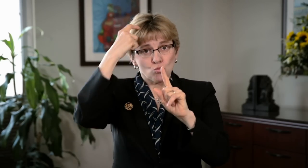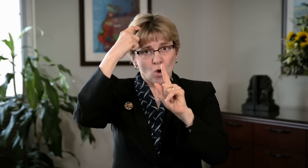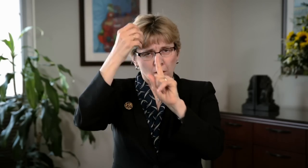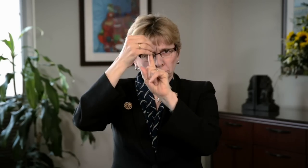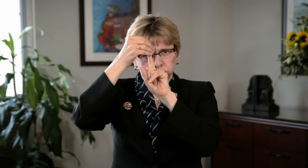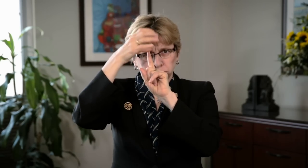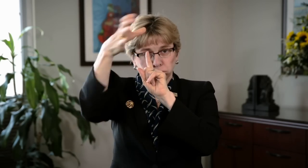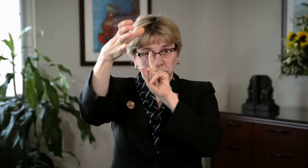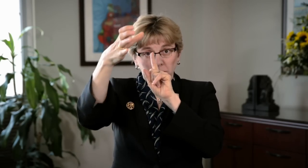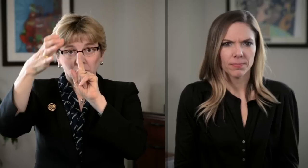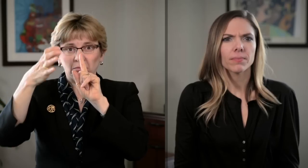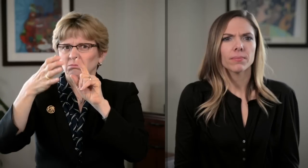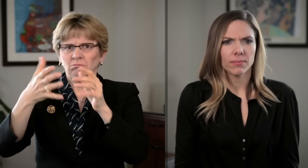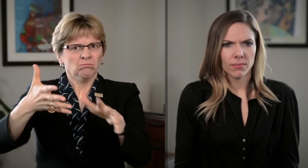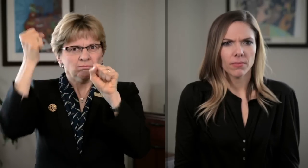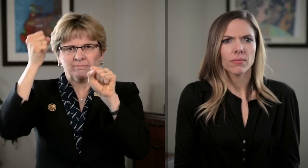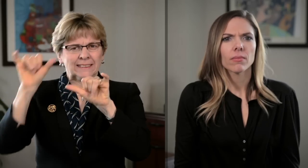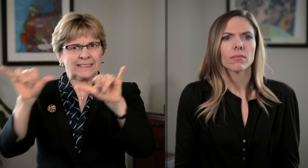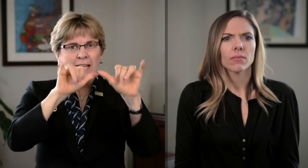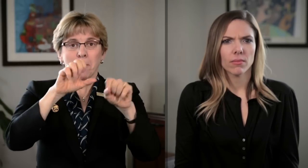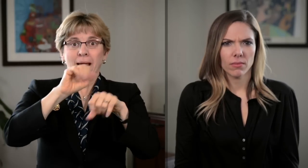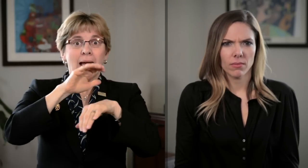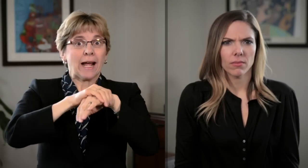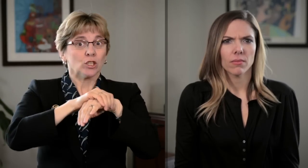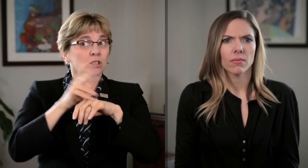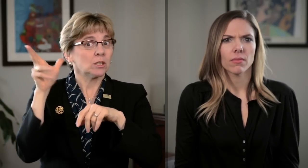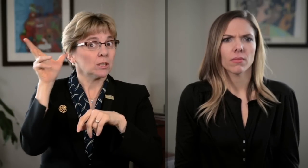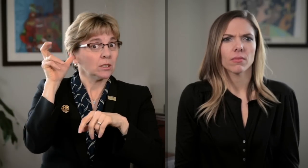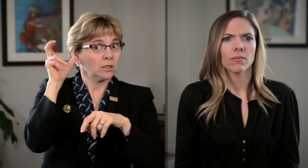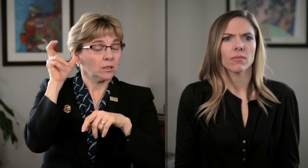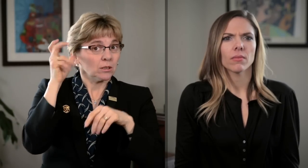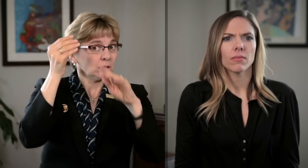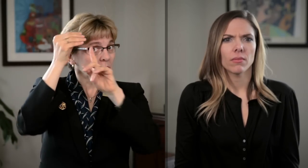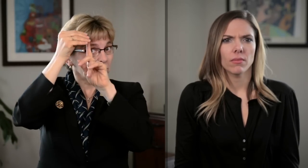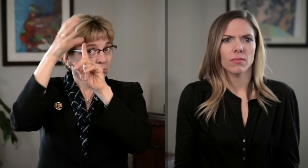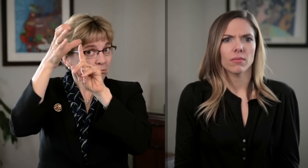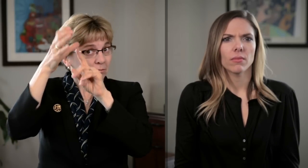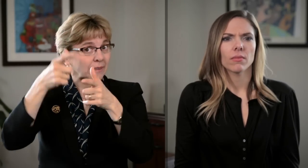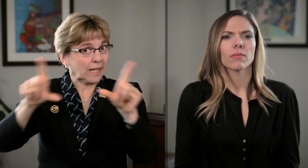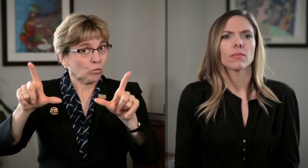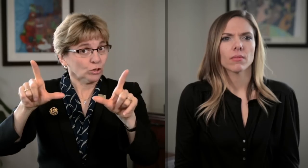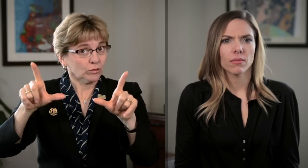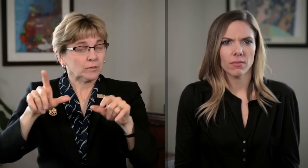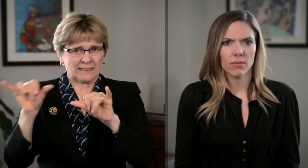language then this information is processed into the brain quickly. Just as if it were spoken and heard English. You pick up language quickly.